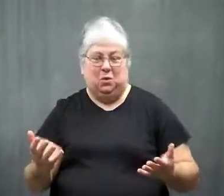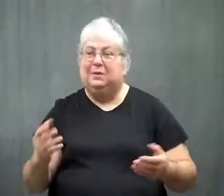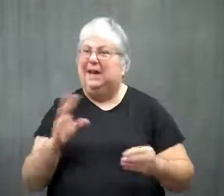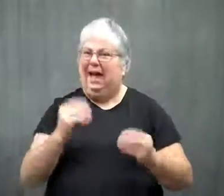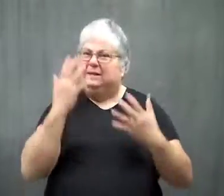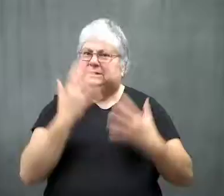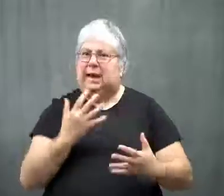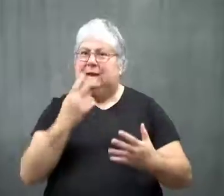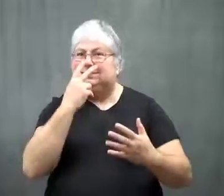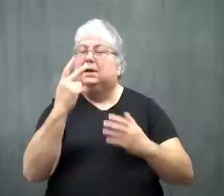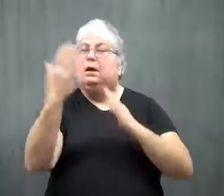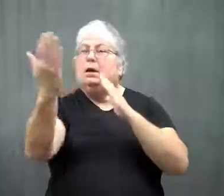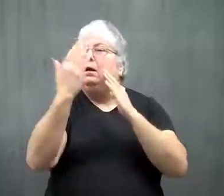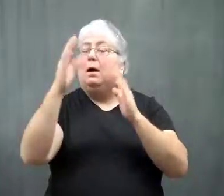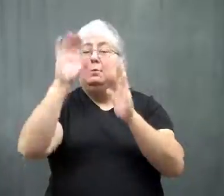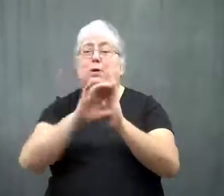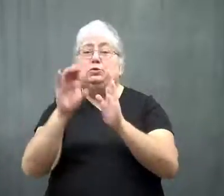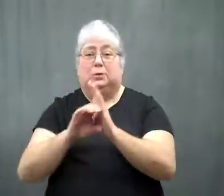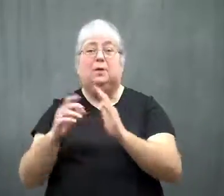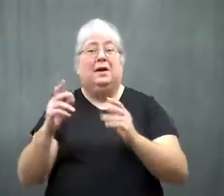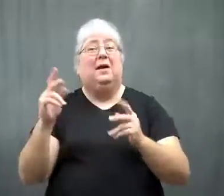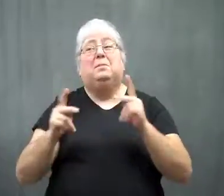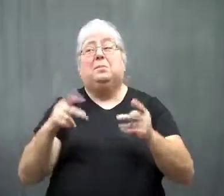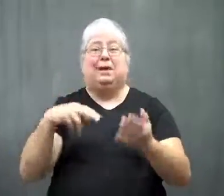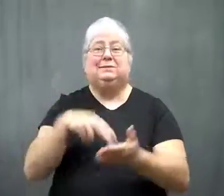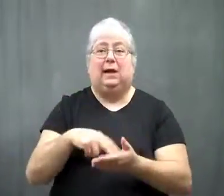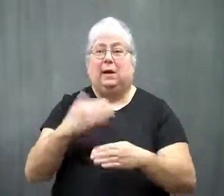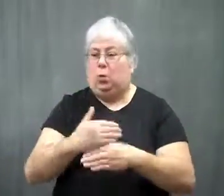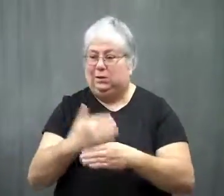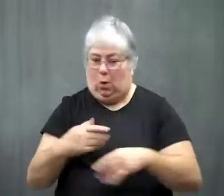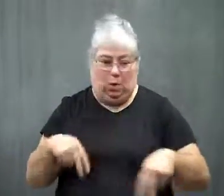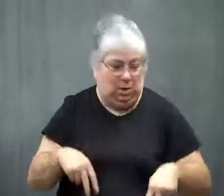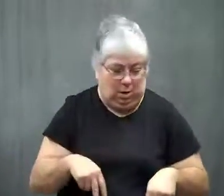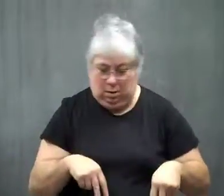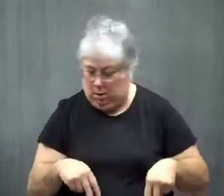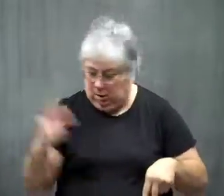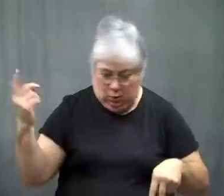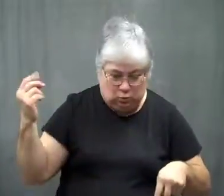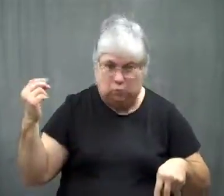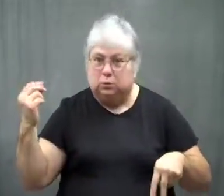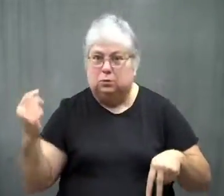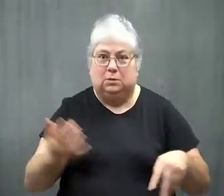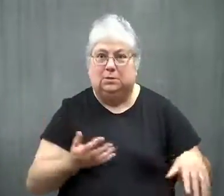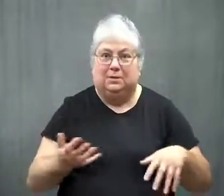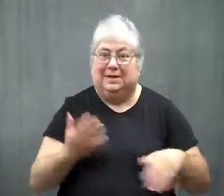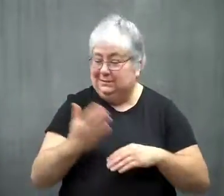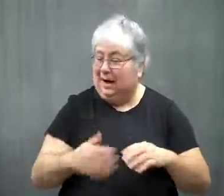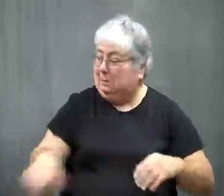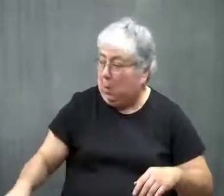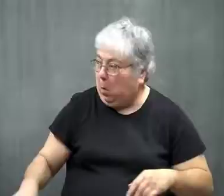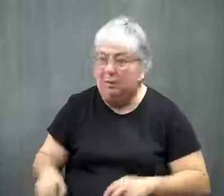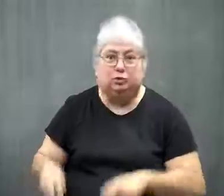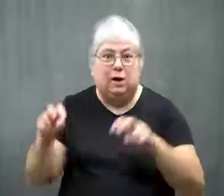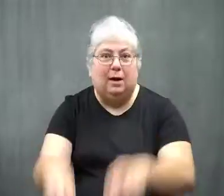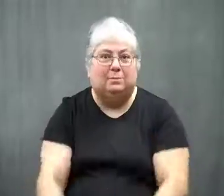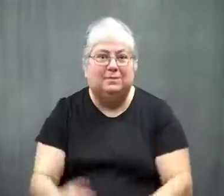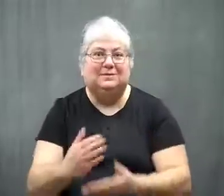It was also sad to see pictures of people standing in the windows, not knowing what to do.